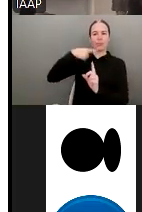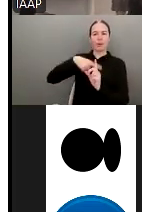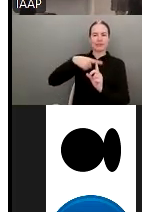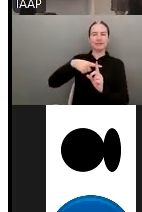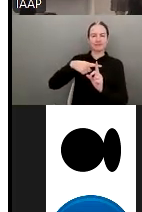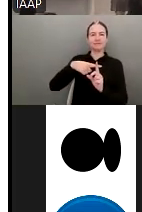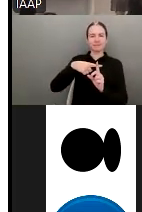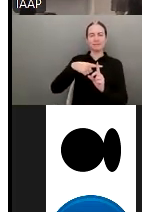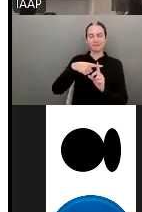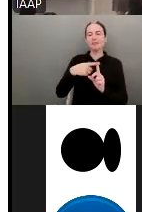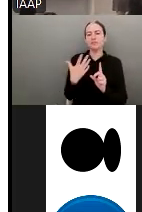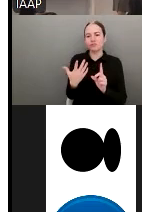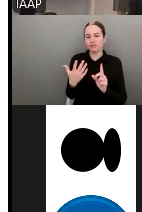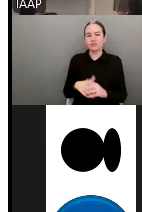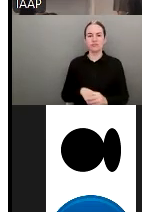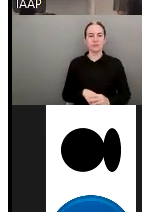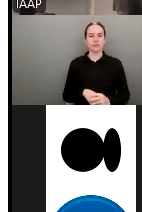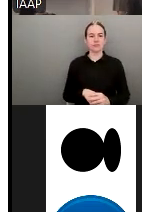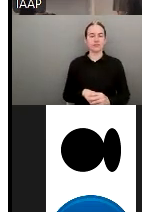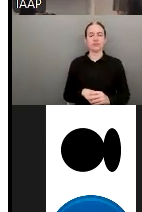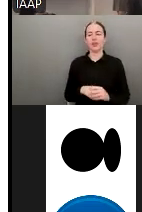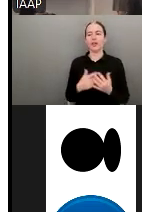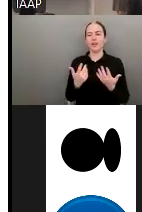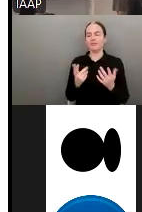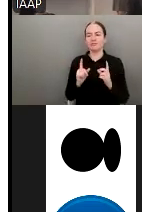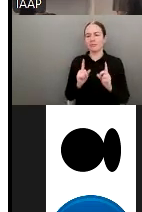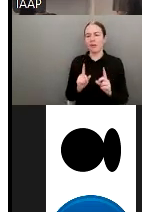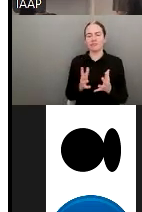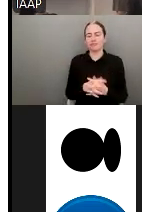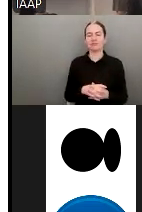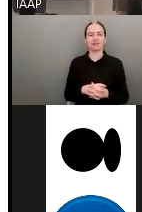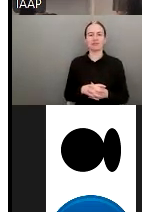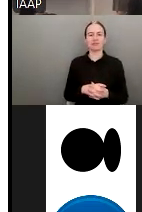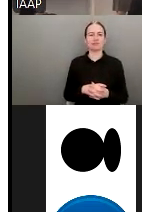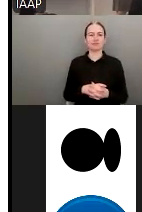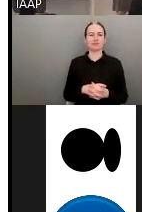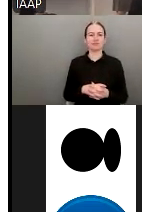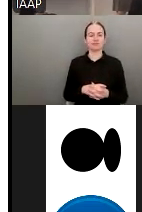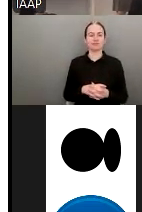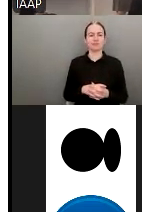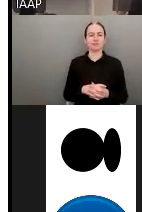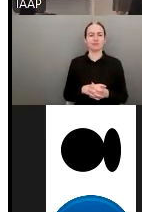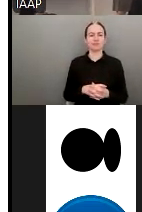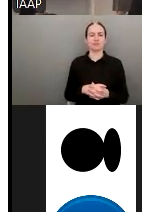But I would say that she supports when it comes to the concrete, we want to look at it.